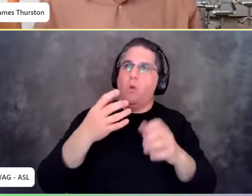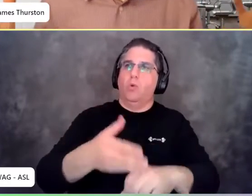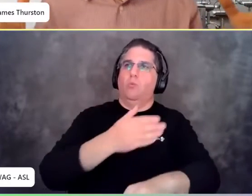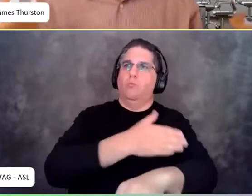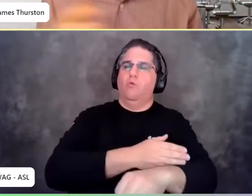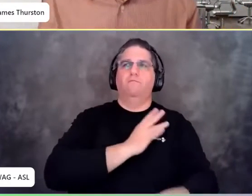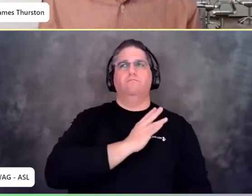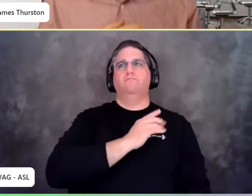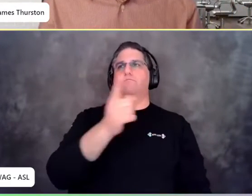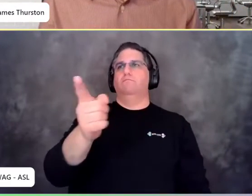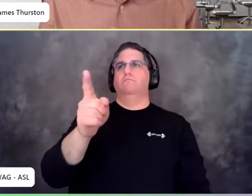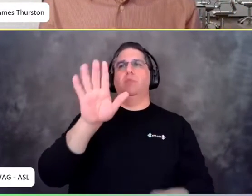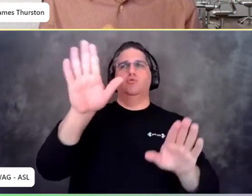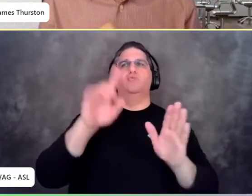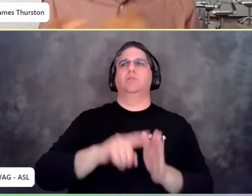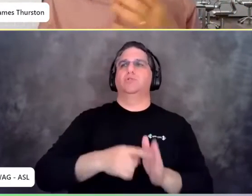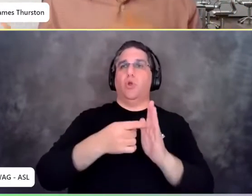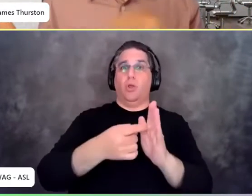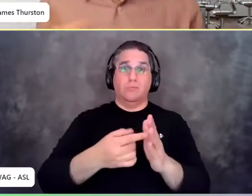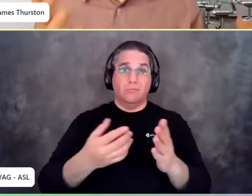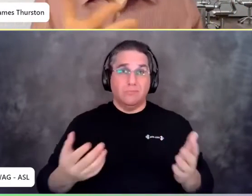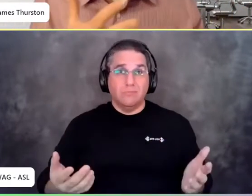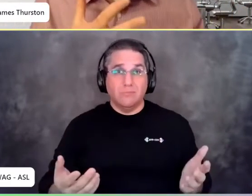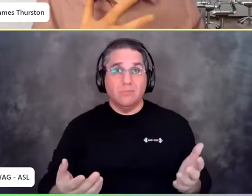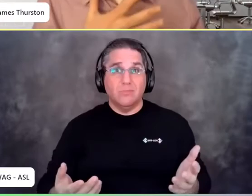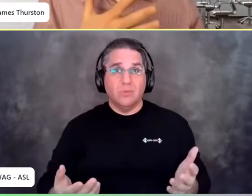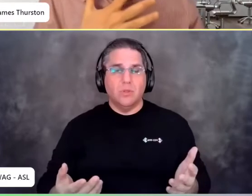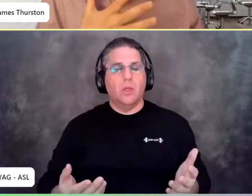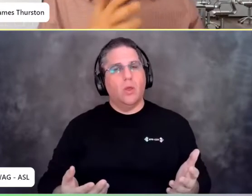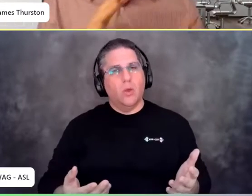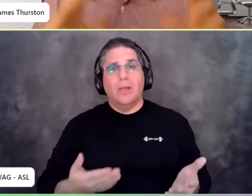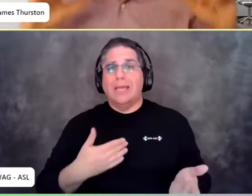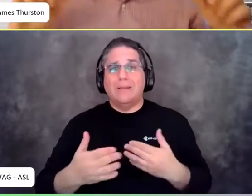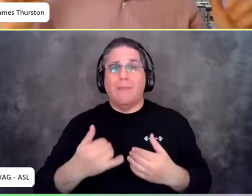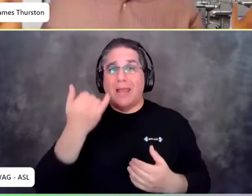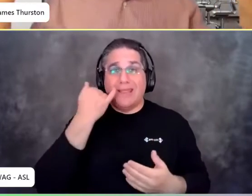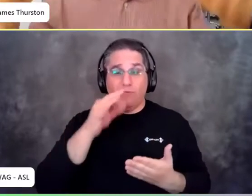or 20%. Organizations, in your sector, or whatever. Because you are committed to making improvement, so on some level,